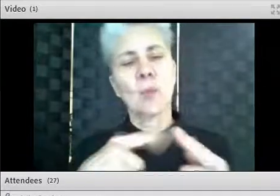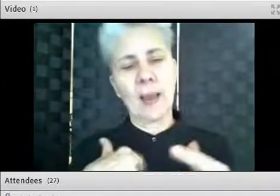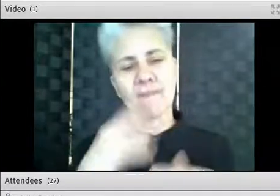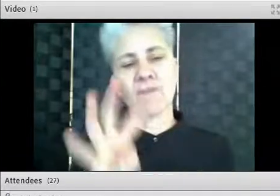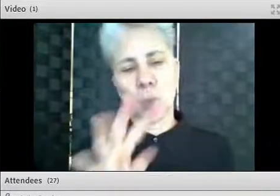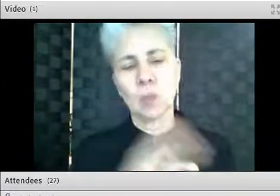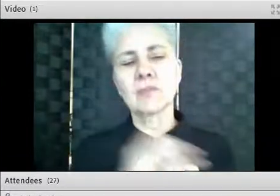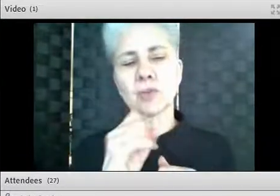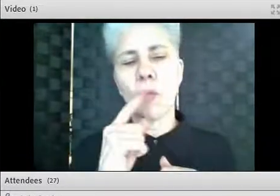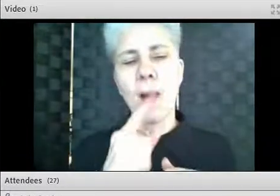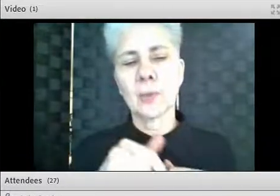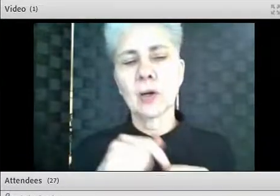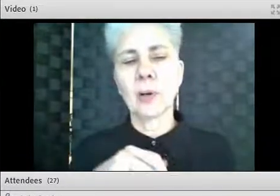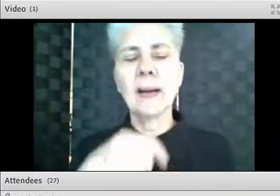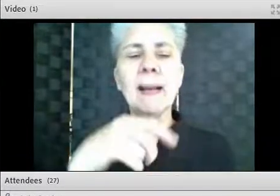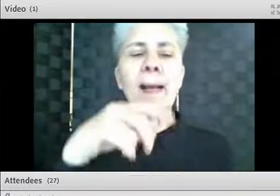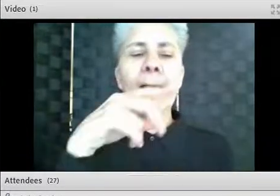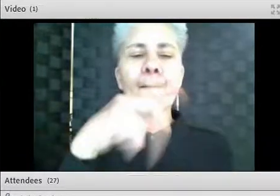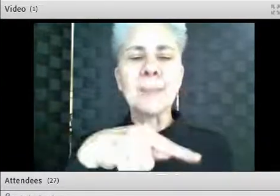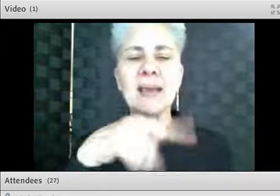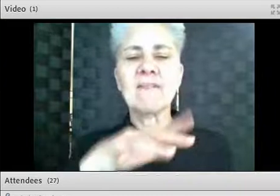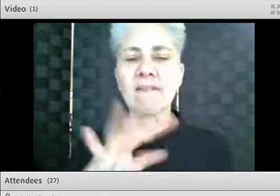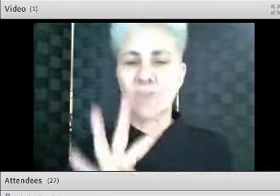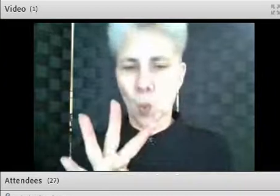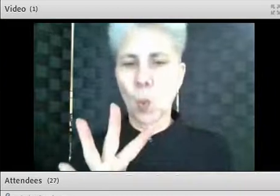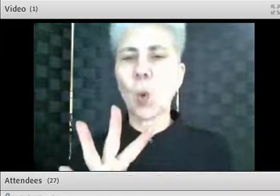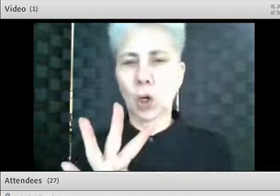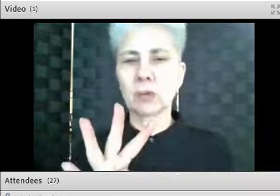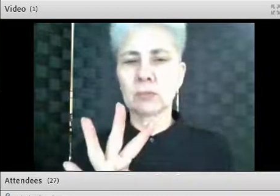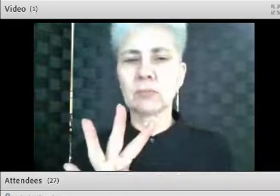so I'm going to put P54 is --